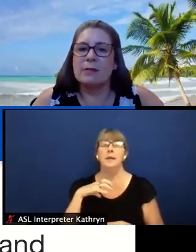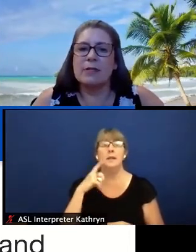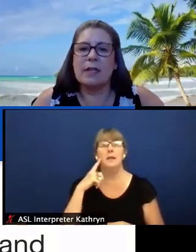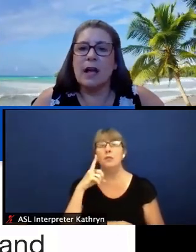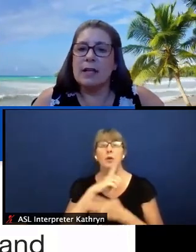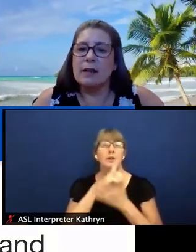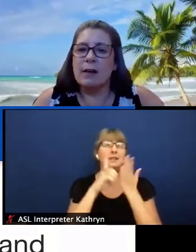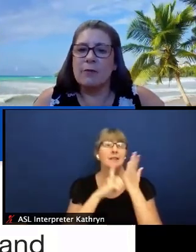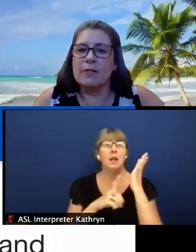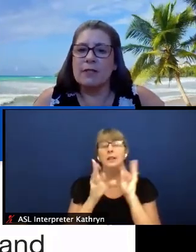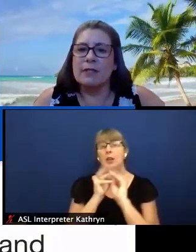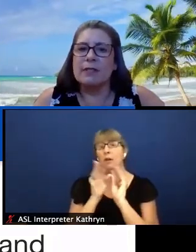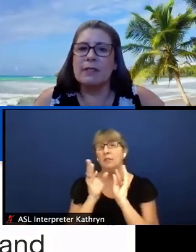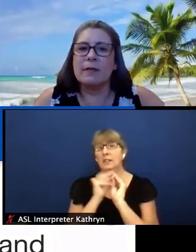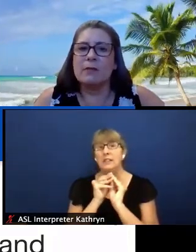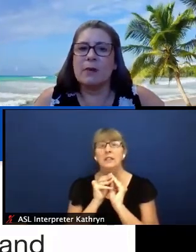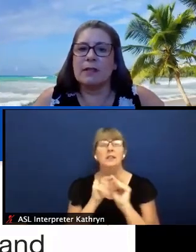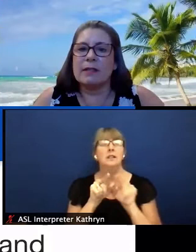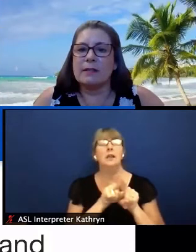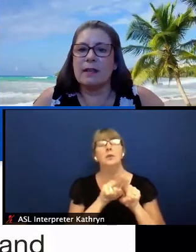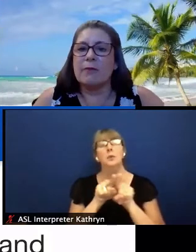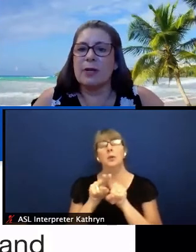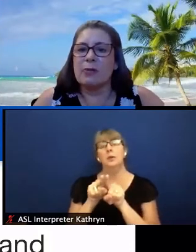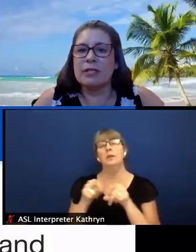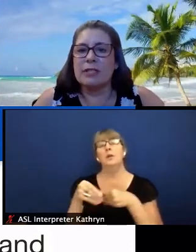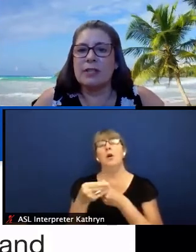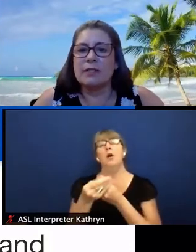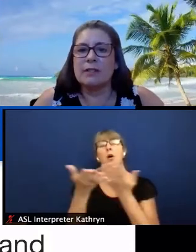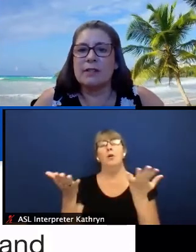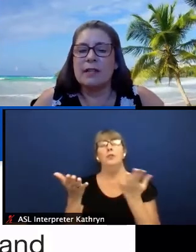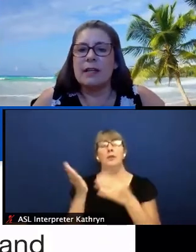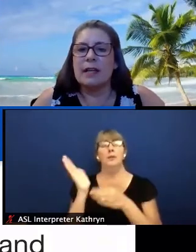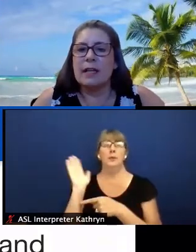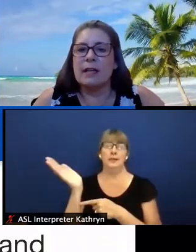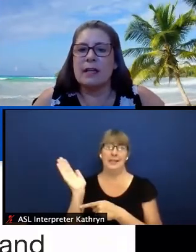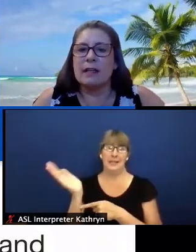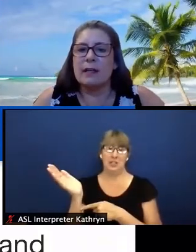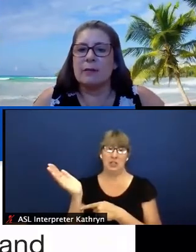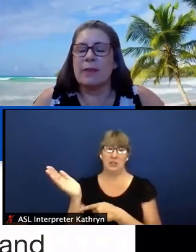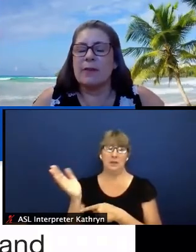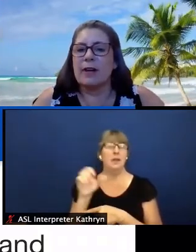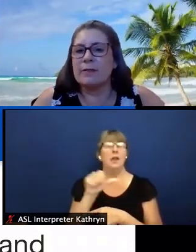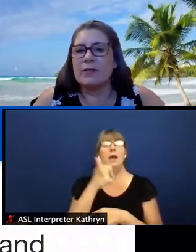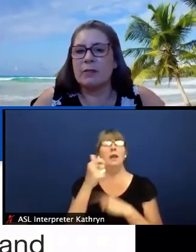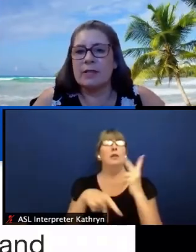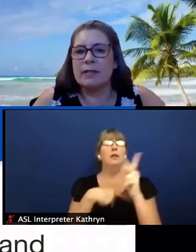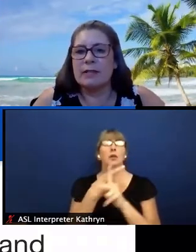design conferences, as well as offering presentations and other kinds of services